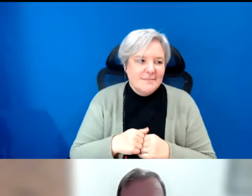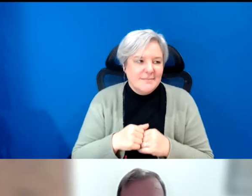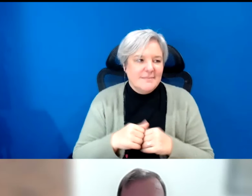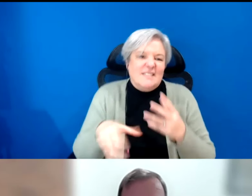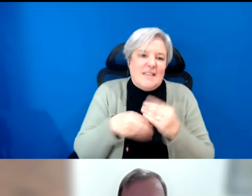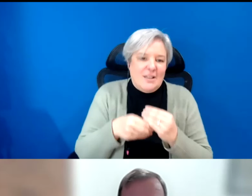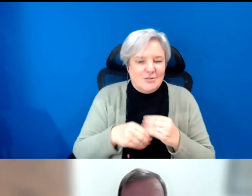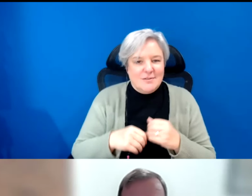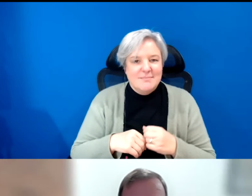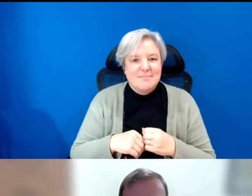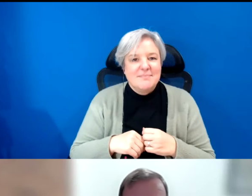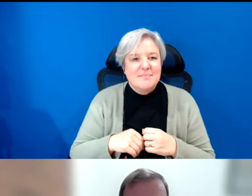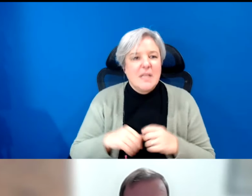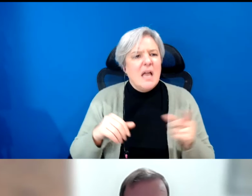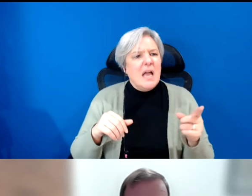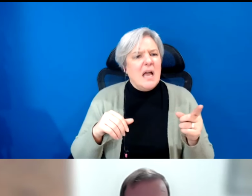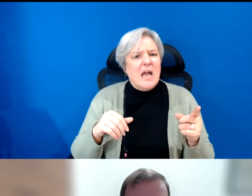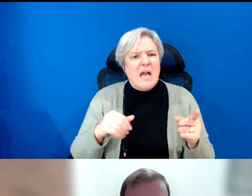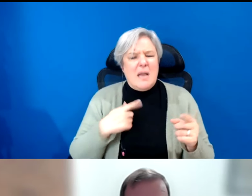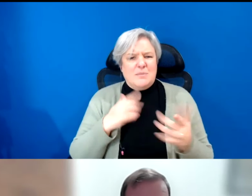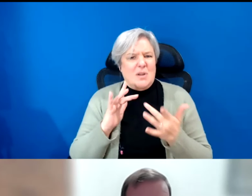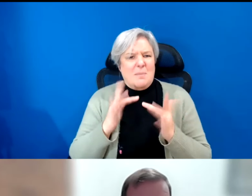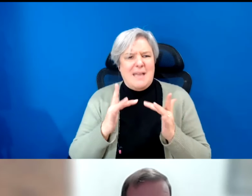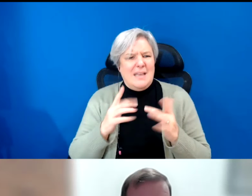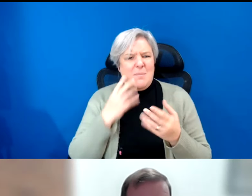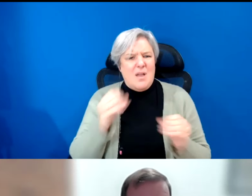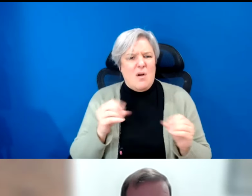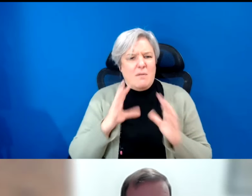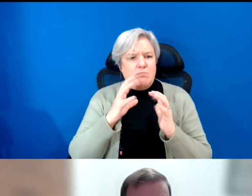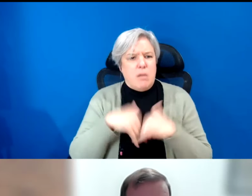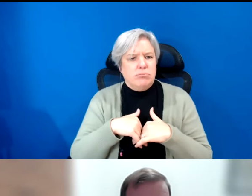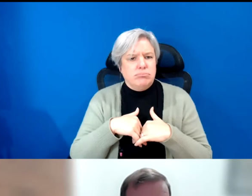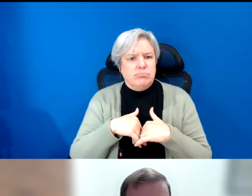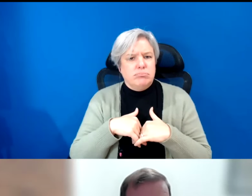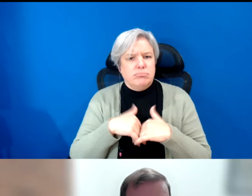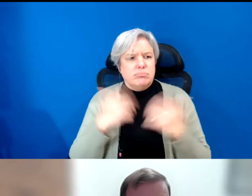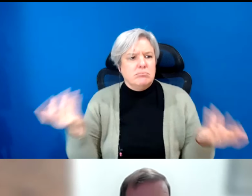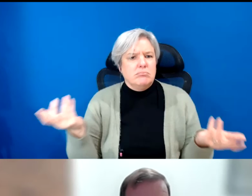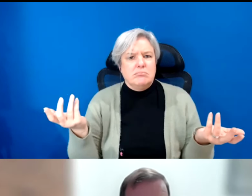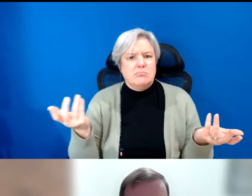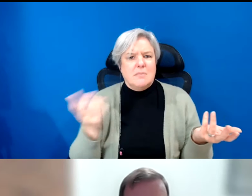And I'm not sure if somebody I'm sorry, my Internet in my office just totally decided it was not going to play any more today.